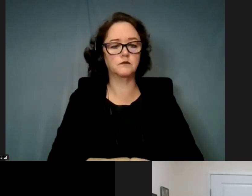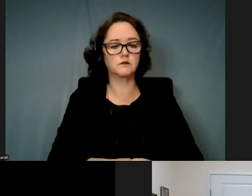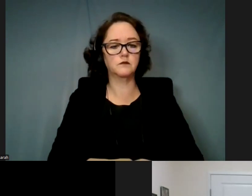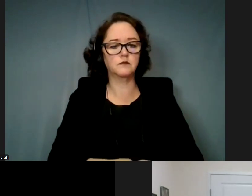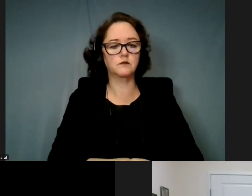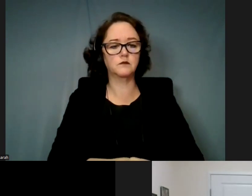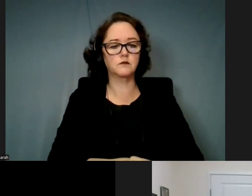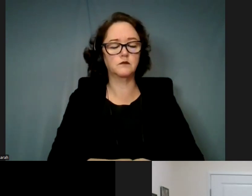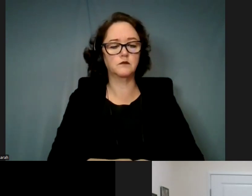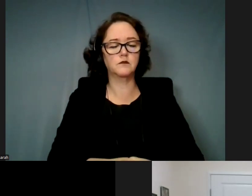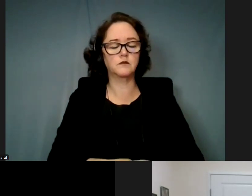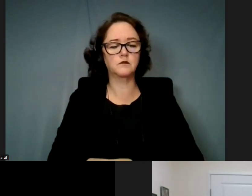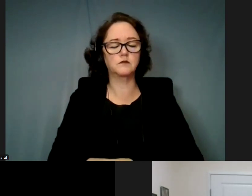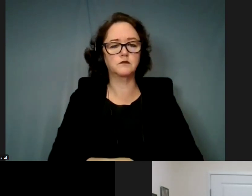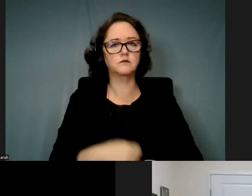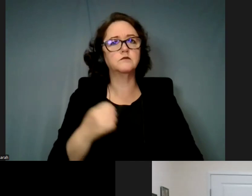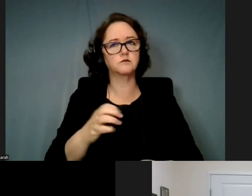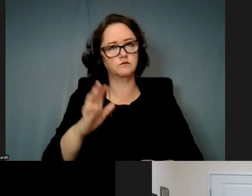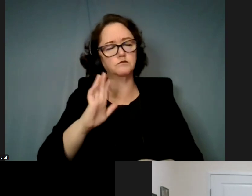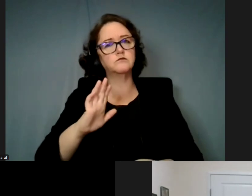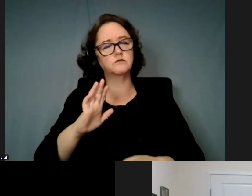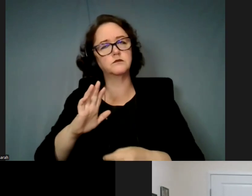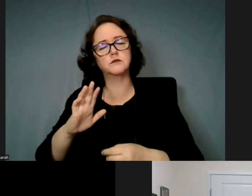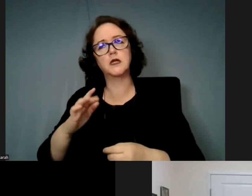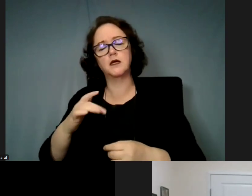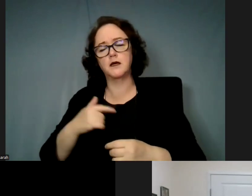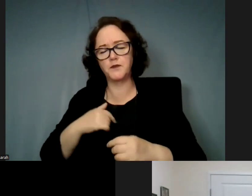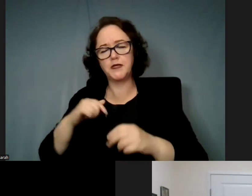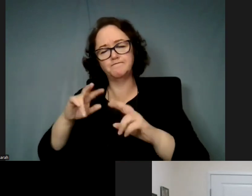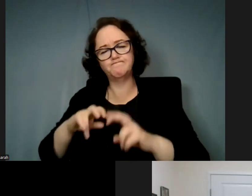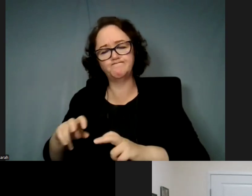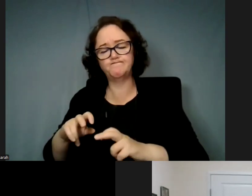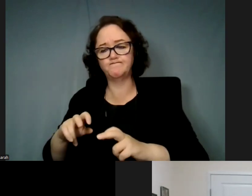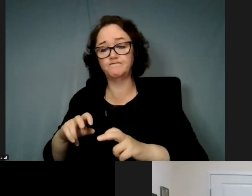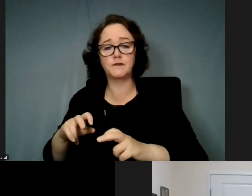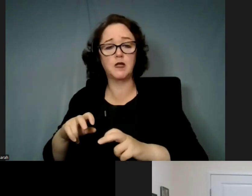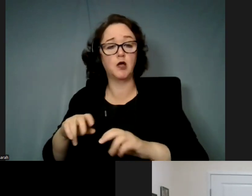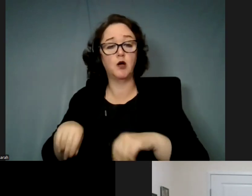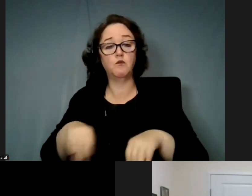into moving out on my own. But to be honest, I require so much